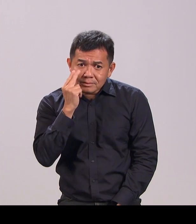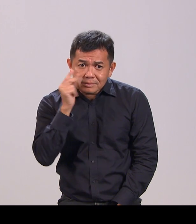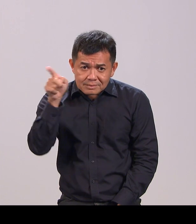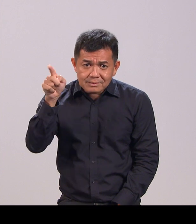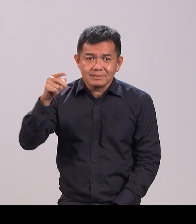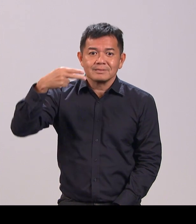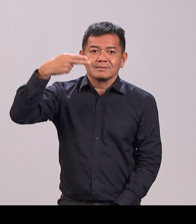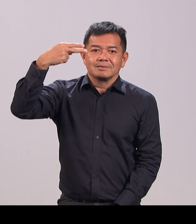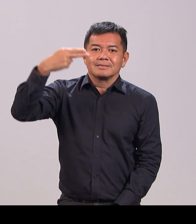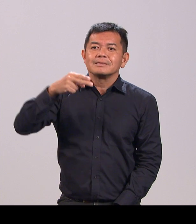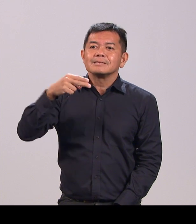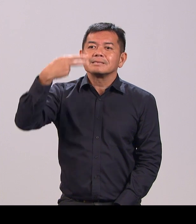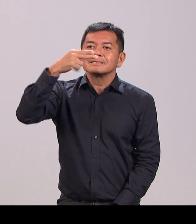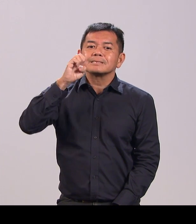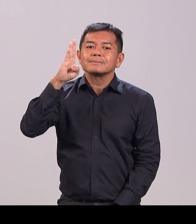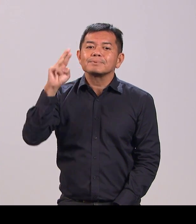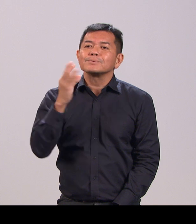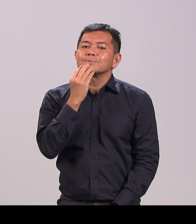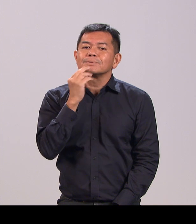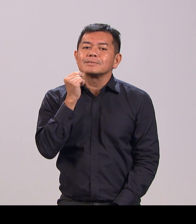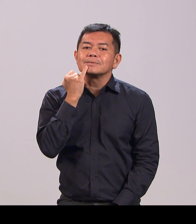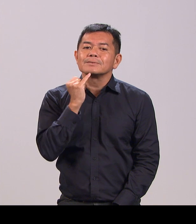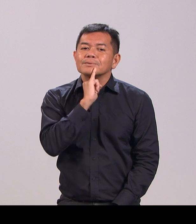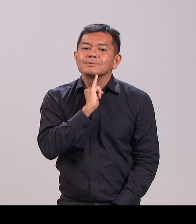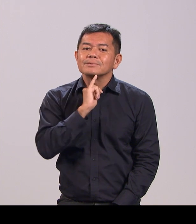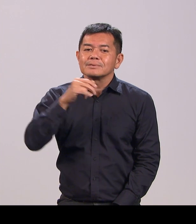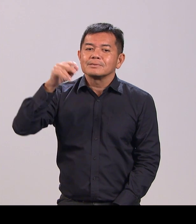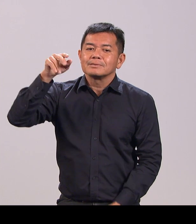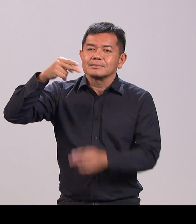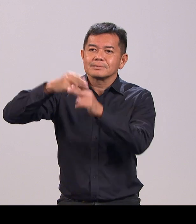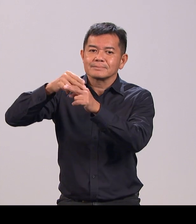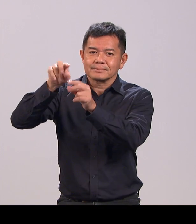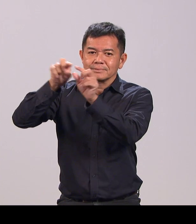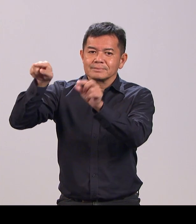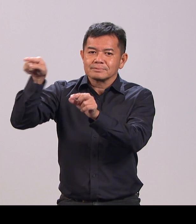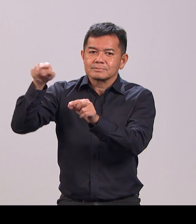But we are all over – New York, Beijing, Munich, Lausanne, and Stockholm.